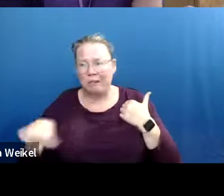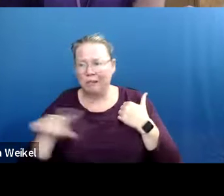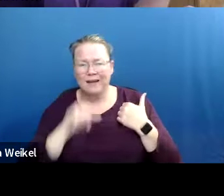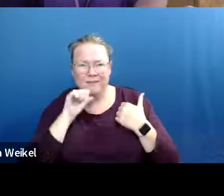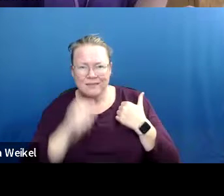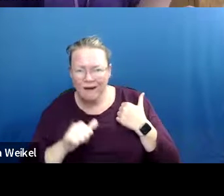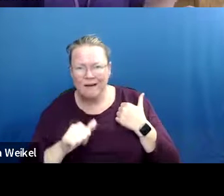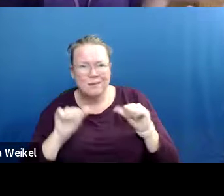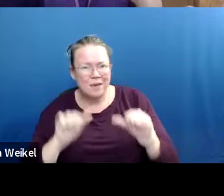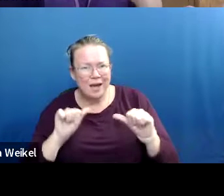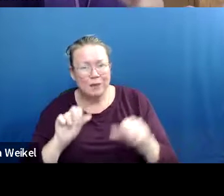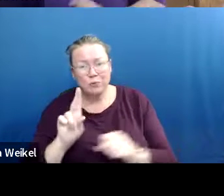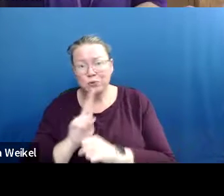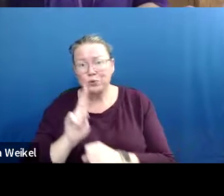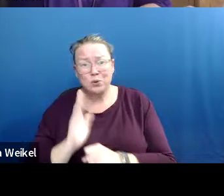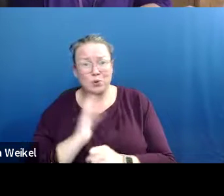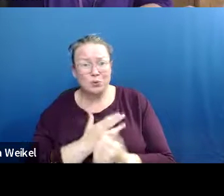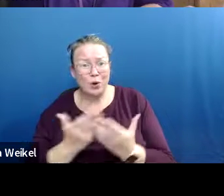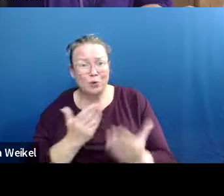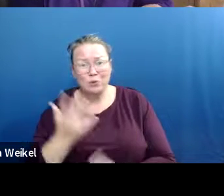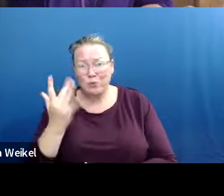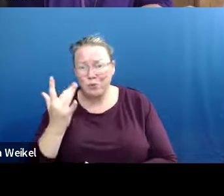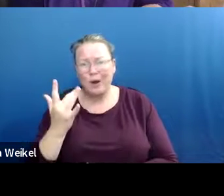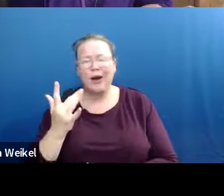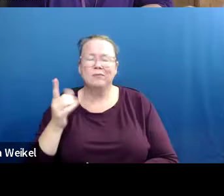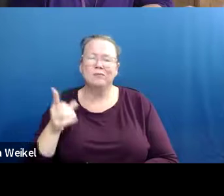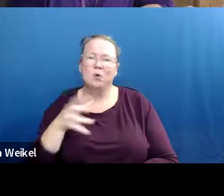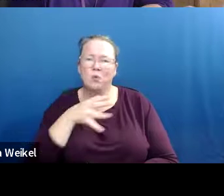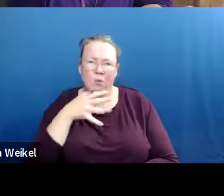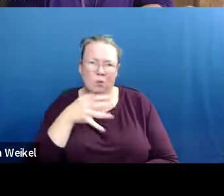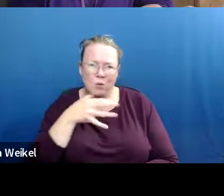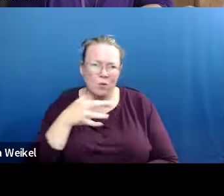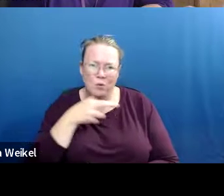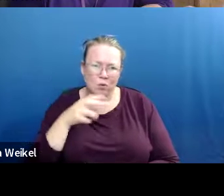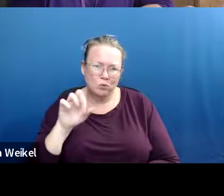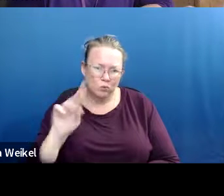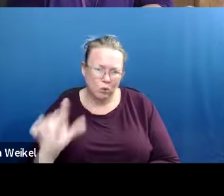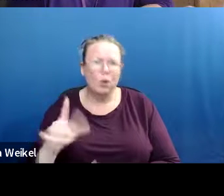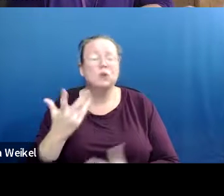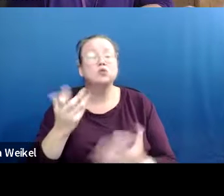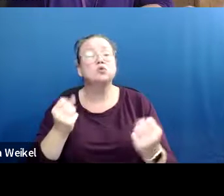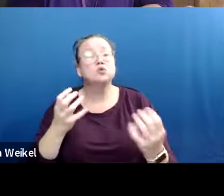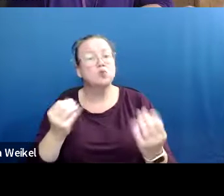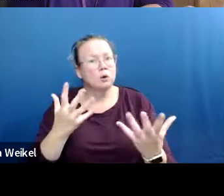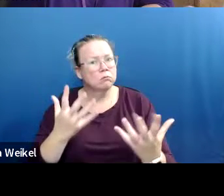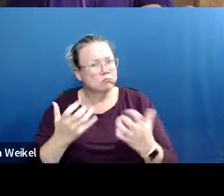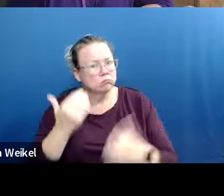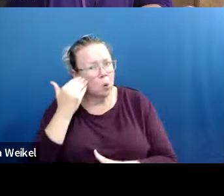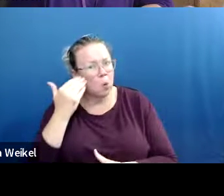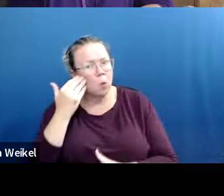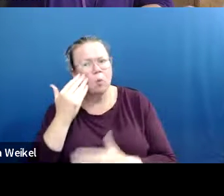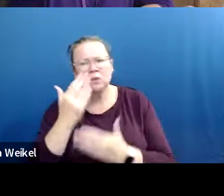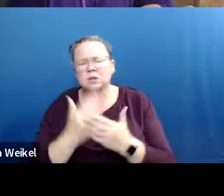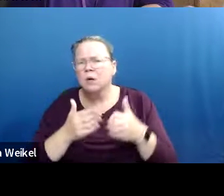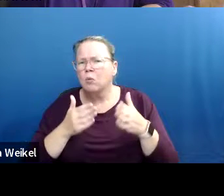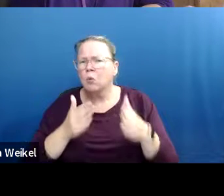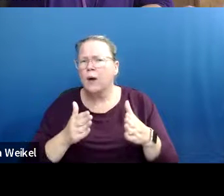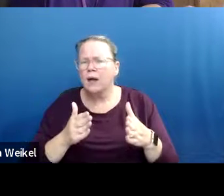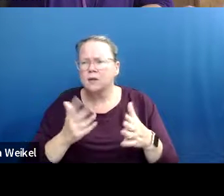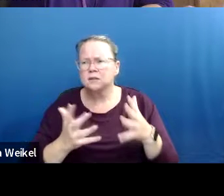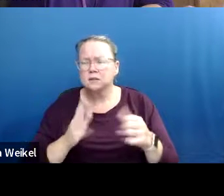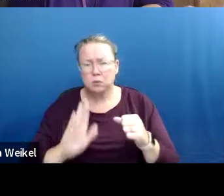Kayla Robertson: been able to use our services because of how rural they are. So I would be really interested to know about some of the ways that you all